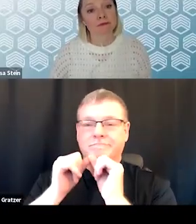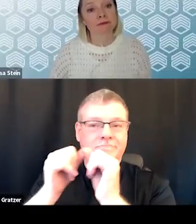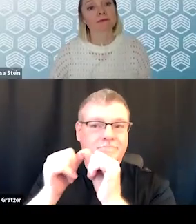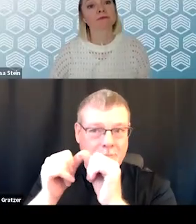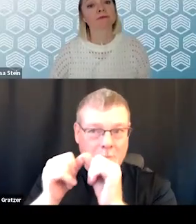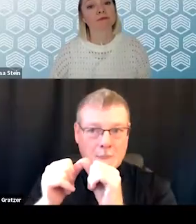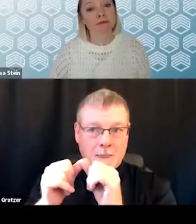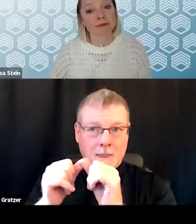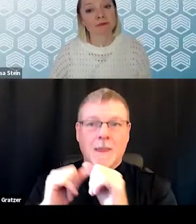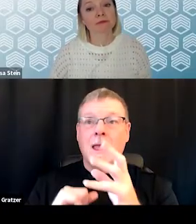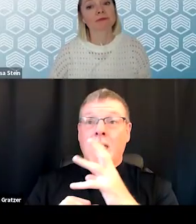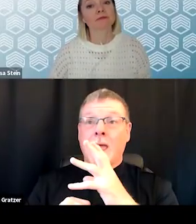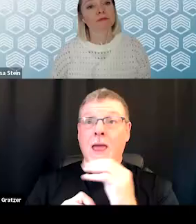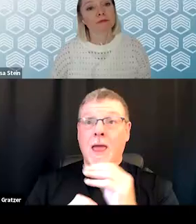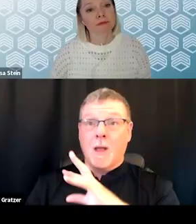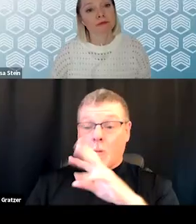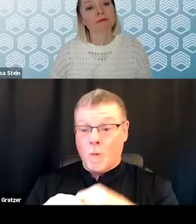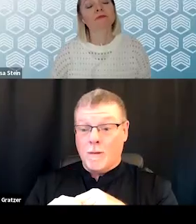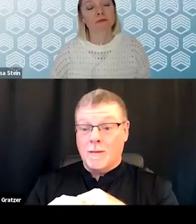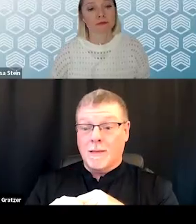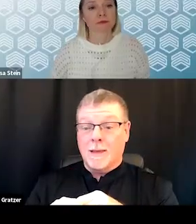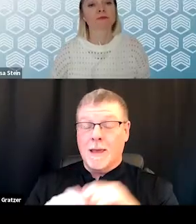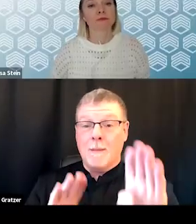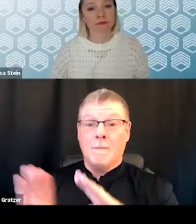And I will say that just within the behavioral health field overall,